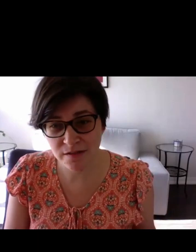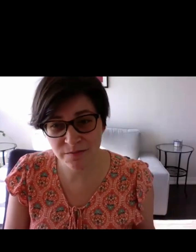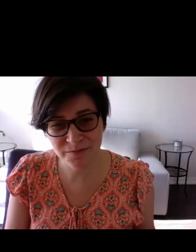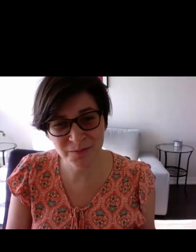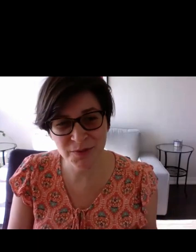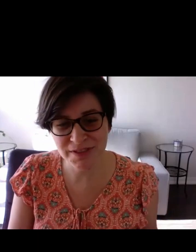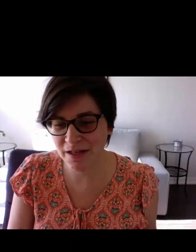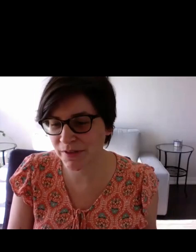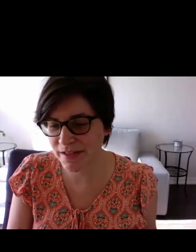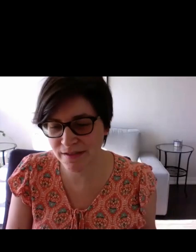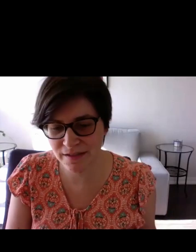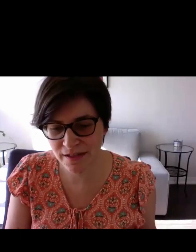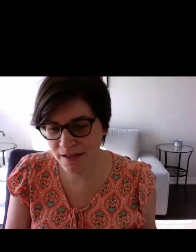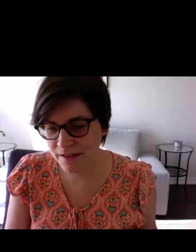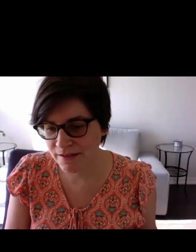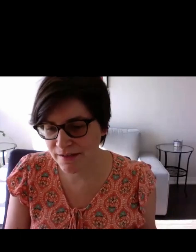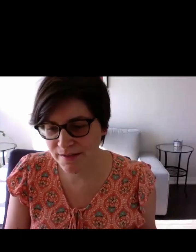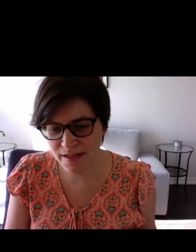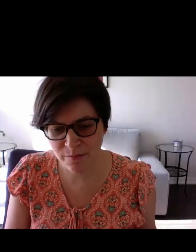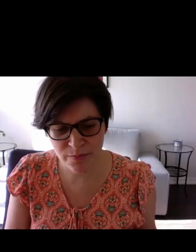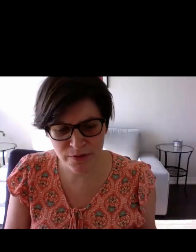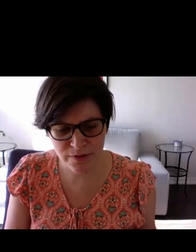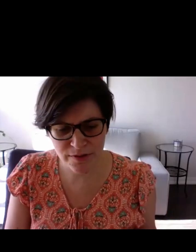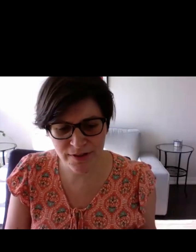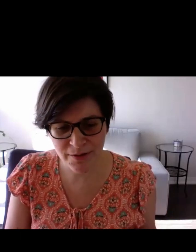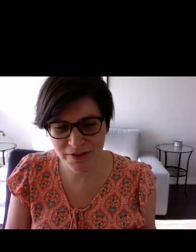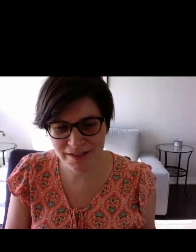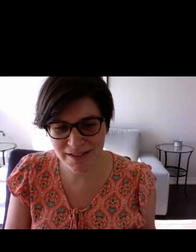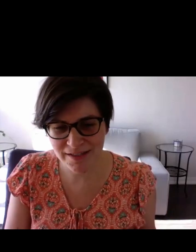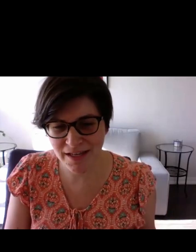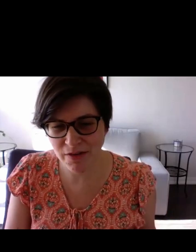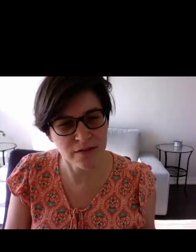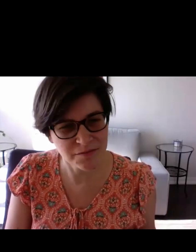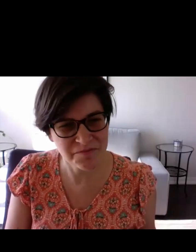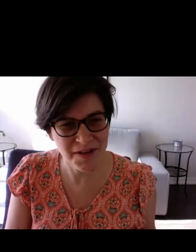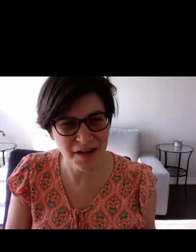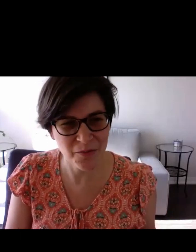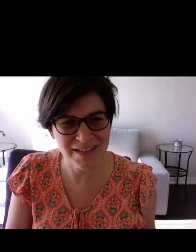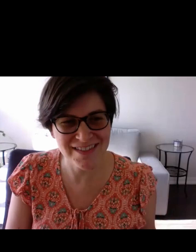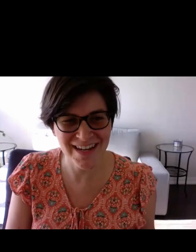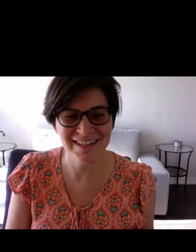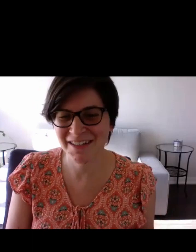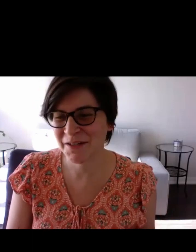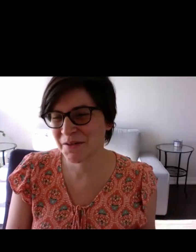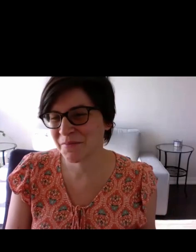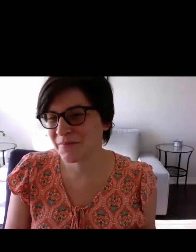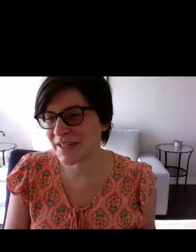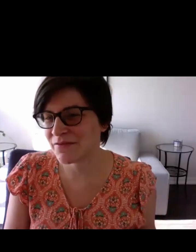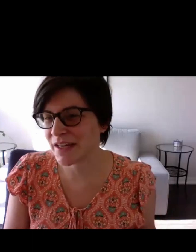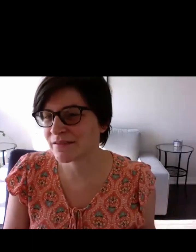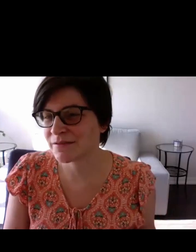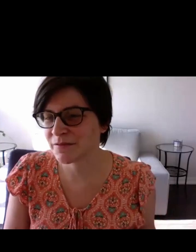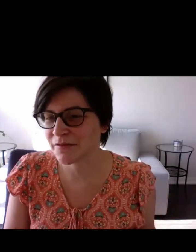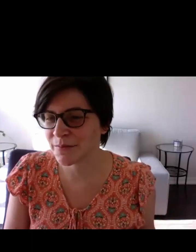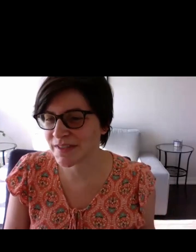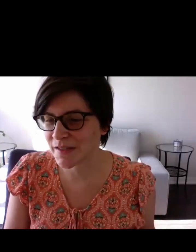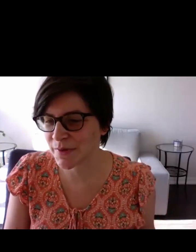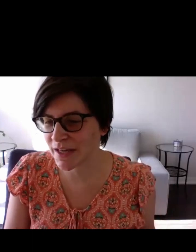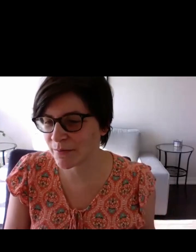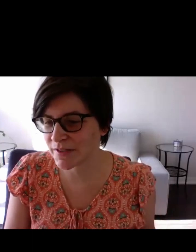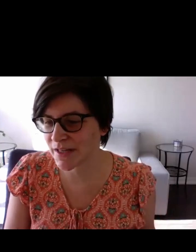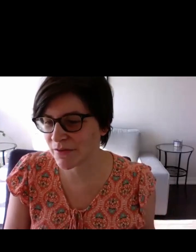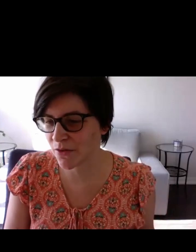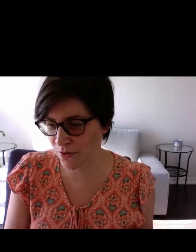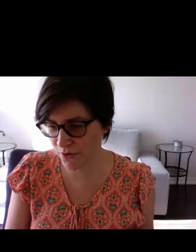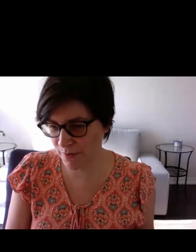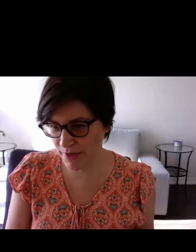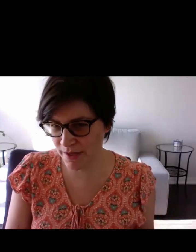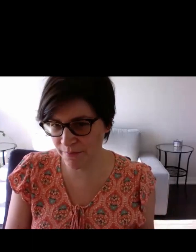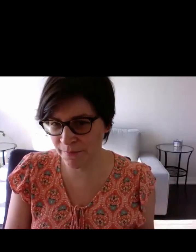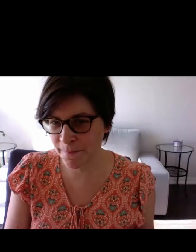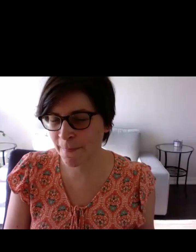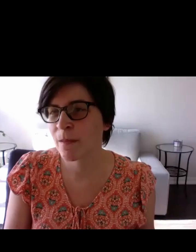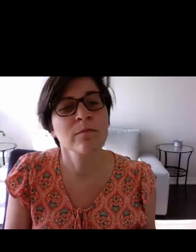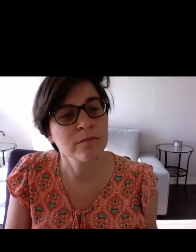will take place December, I want to say 7th, Wednesday evening from 6 PM to 7:30 PM,